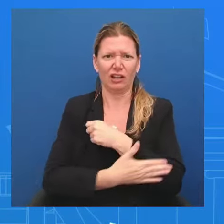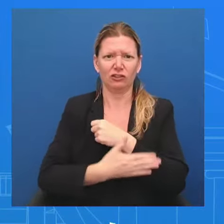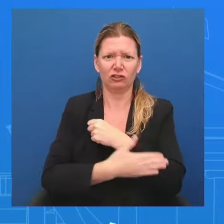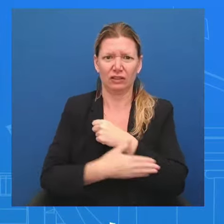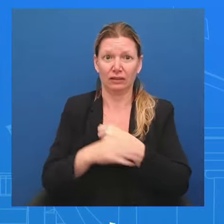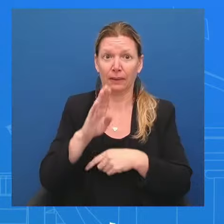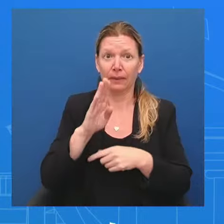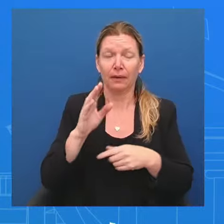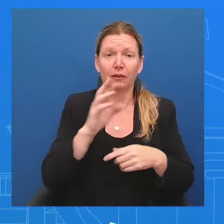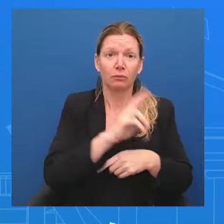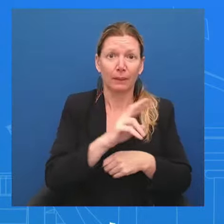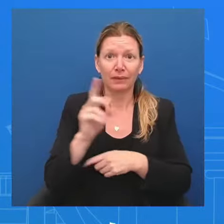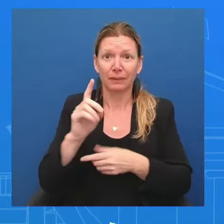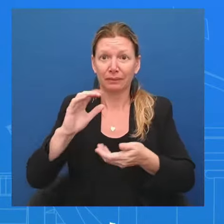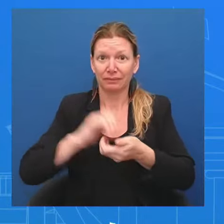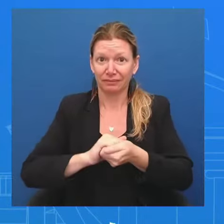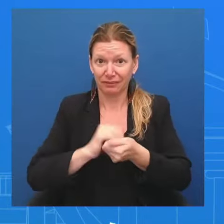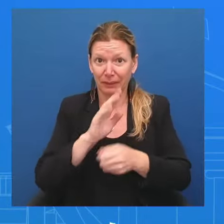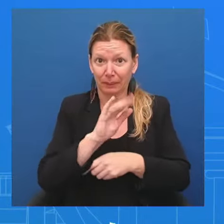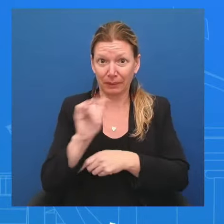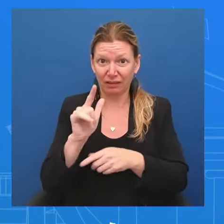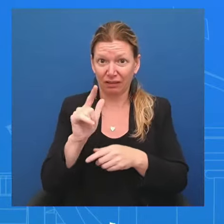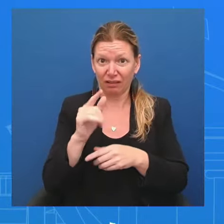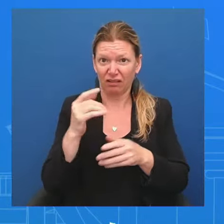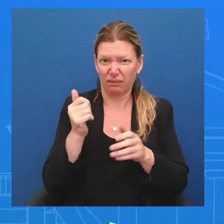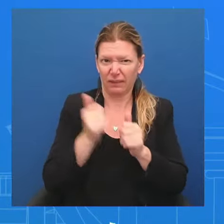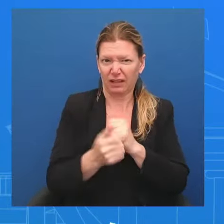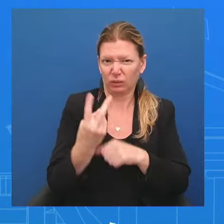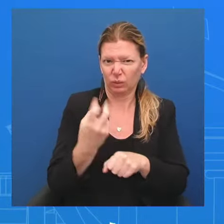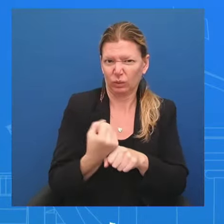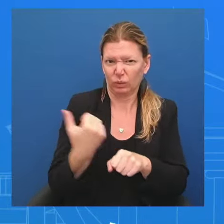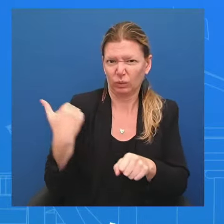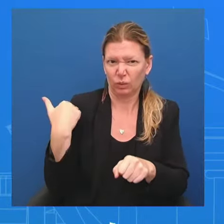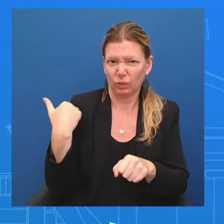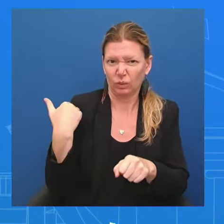he did create an Office of Gun Violence Prevention,